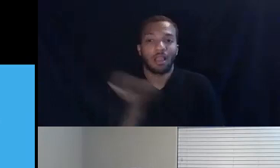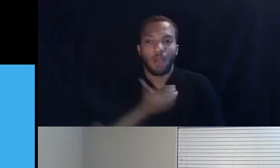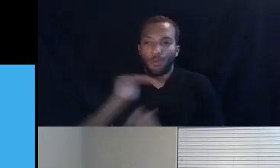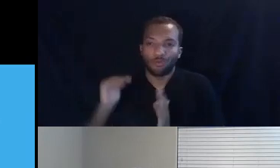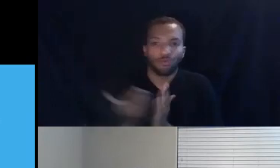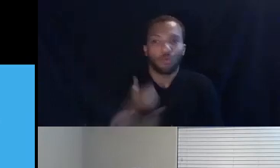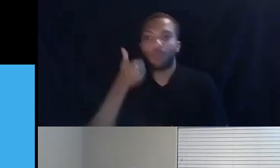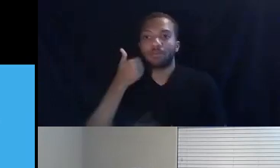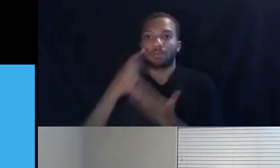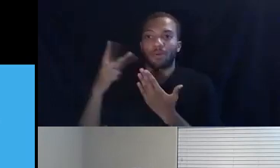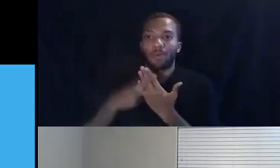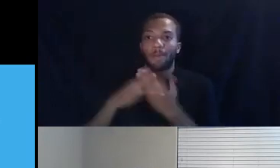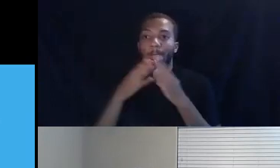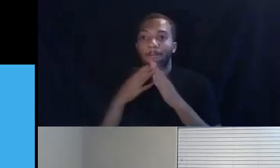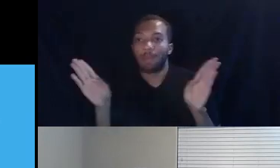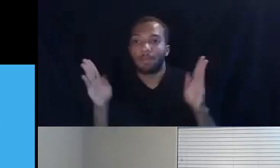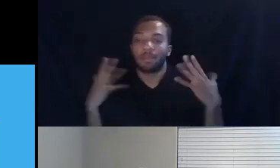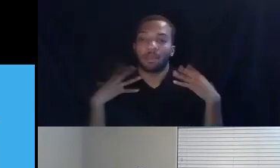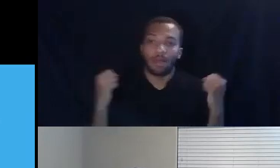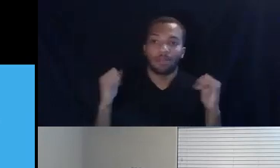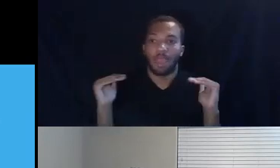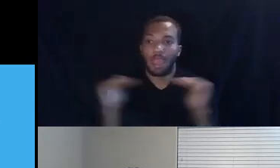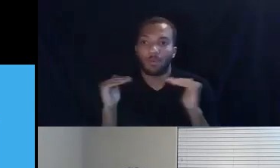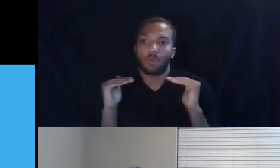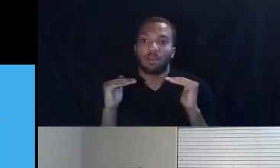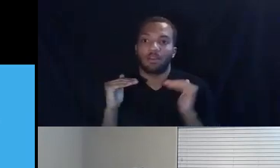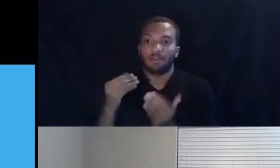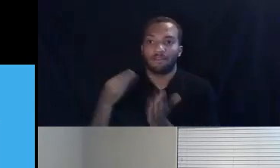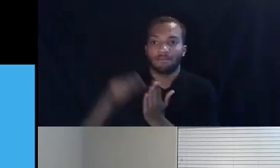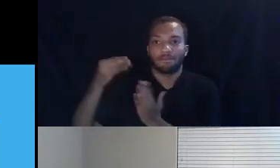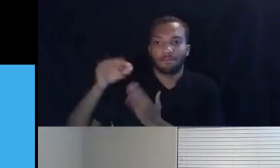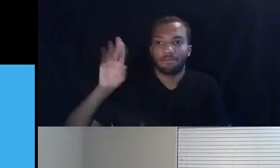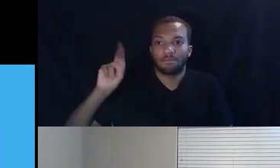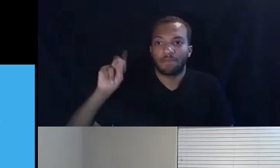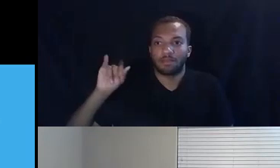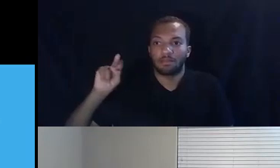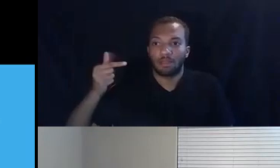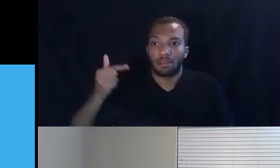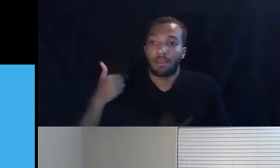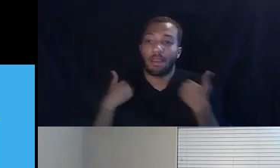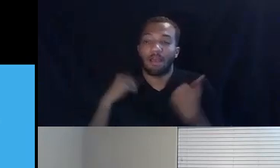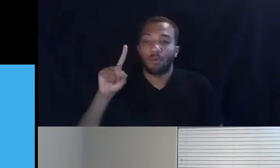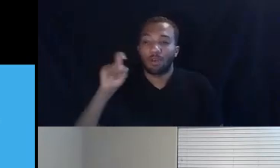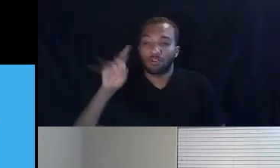which is our public health equity funding. We have approximately 140 community based organizations